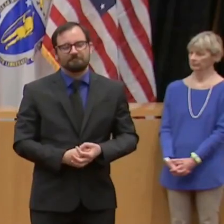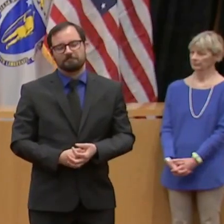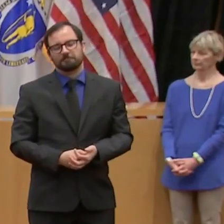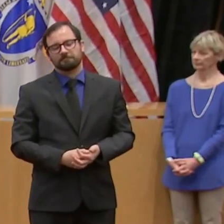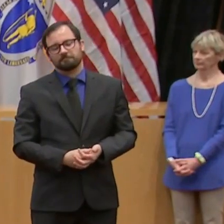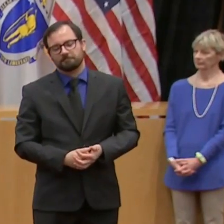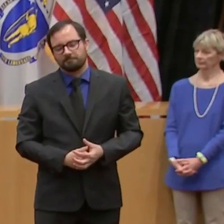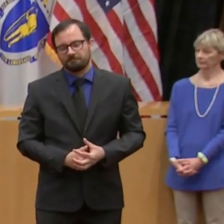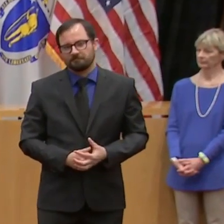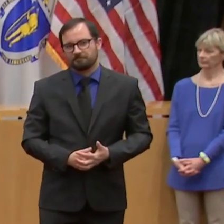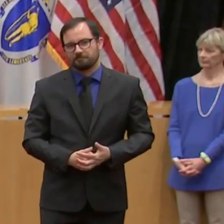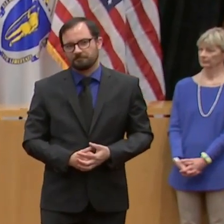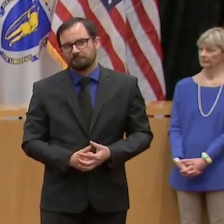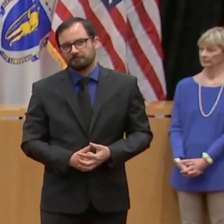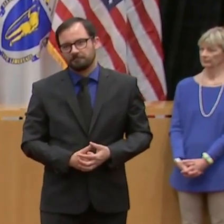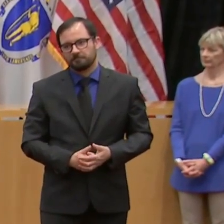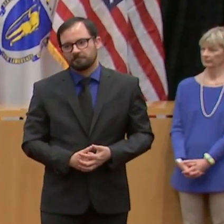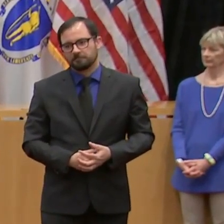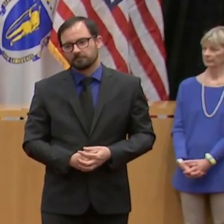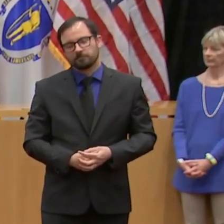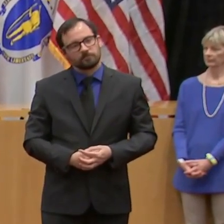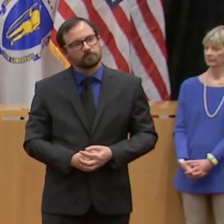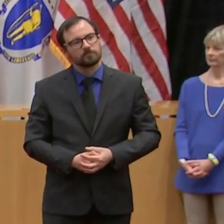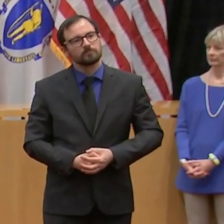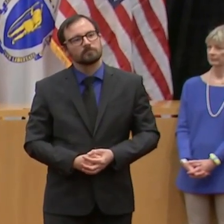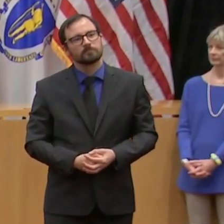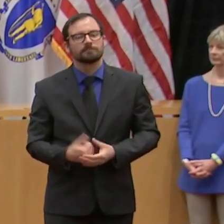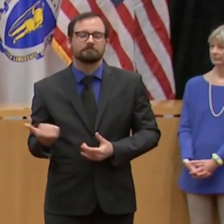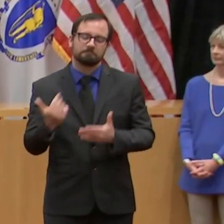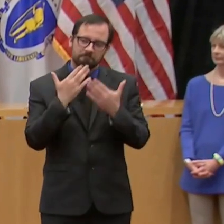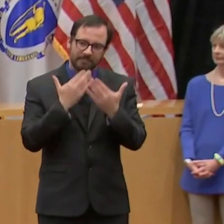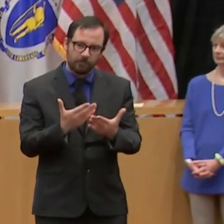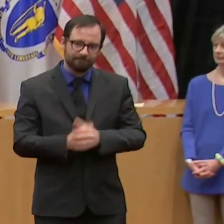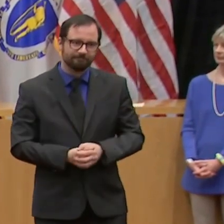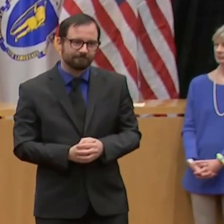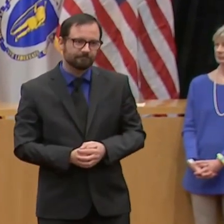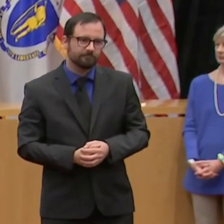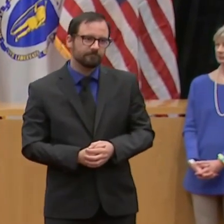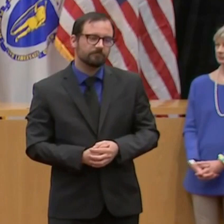NOW I WOULD LIKE TO WELCOME THE LIEUTENANT GOVERNOR TO THE PODIUM.